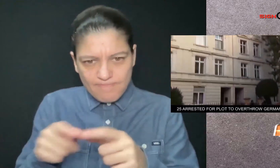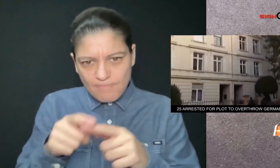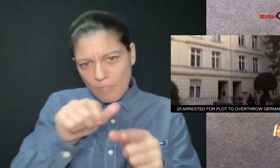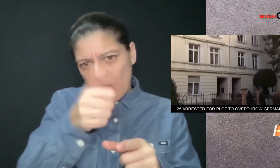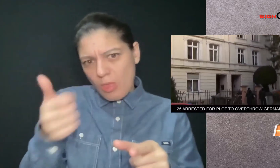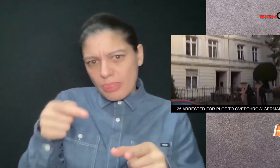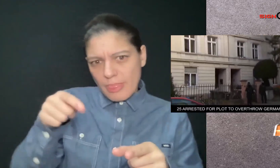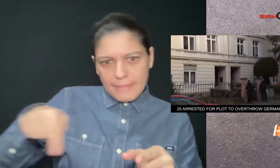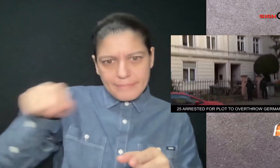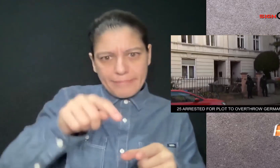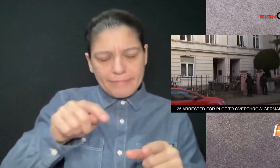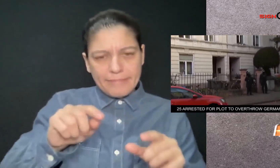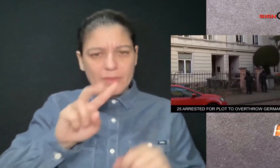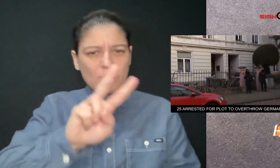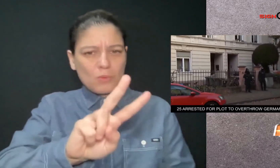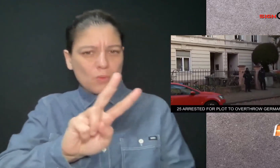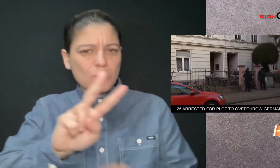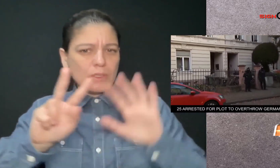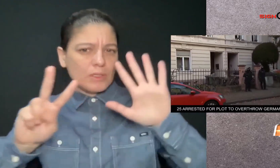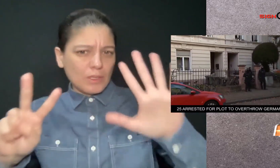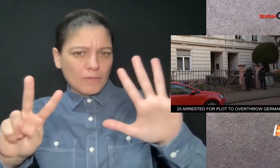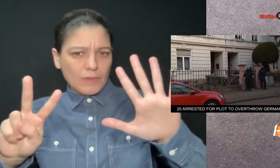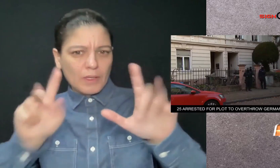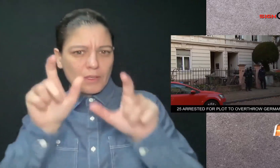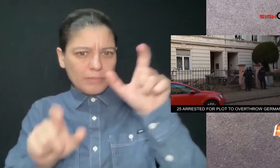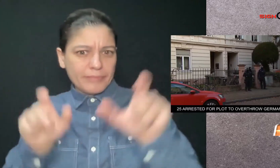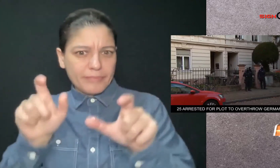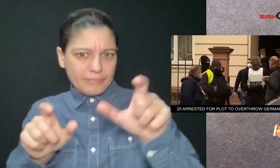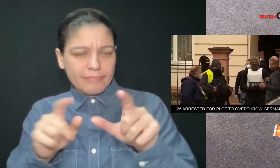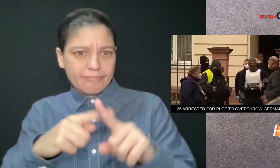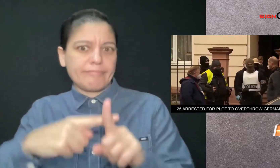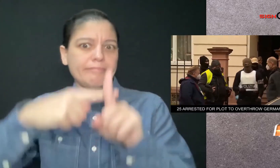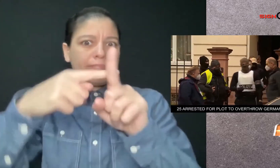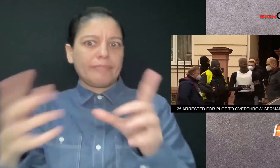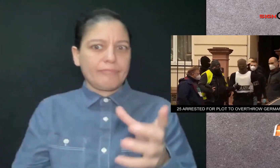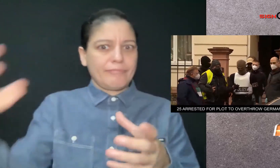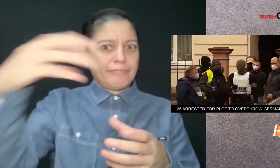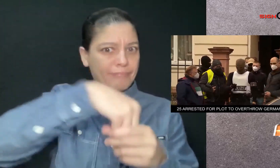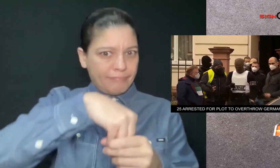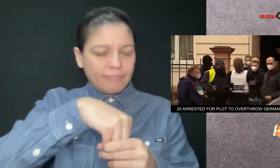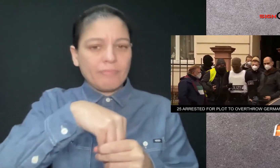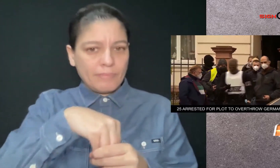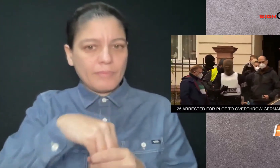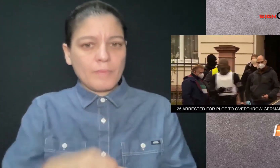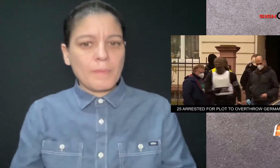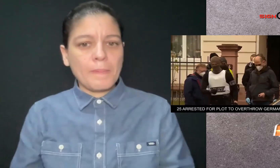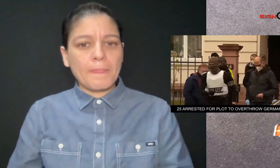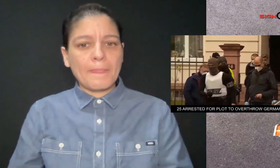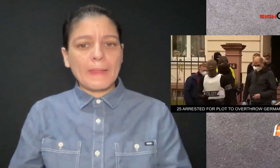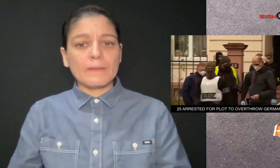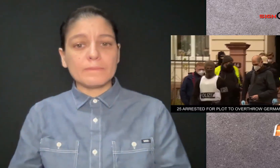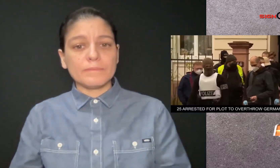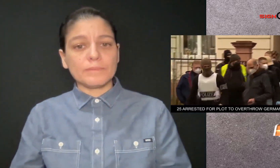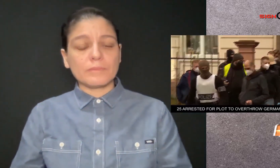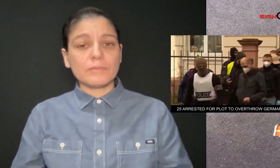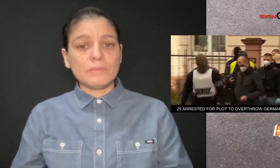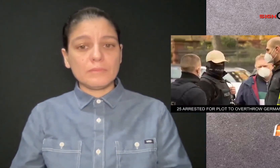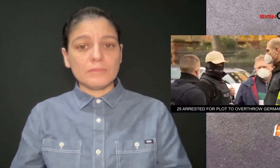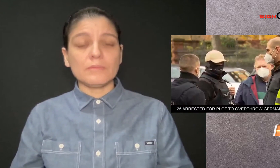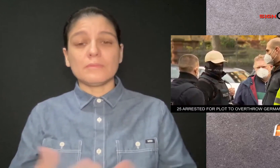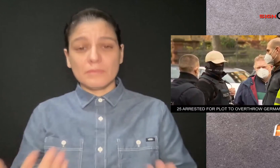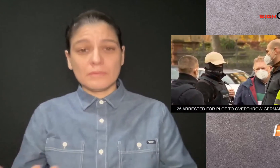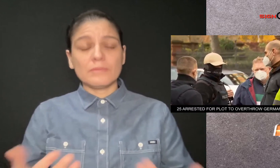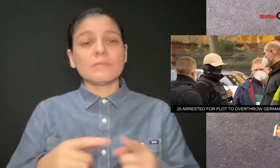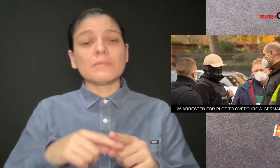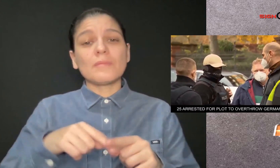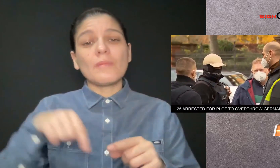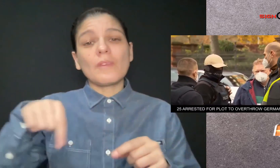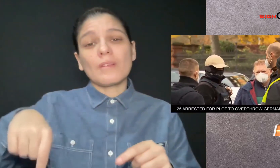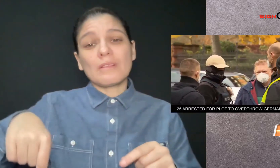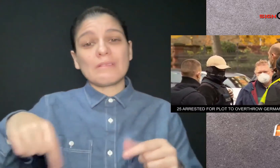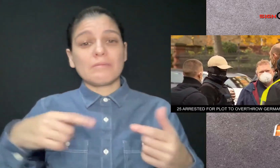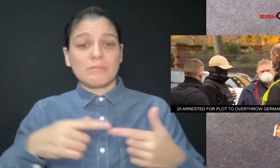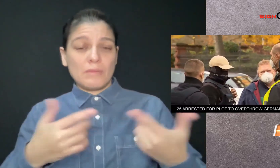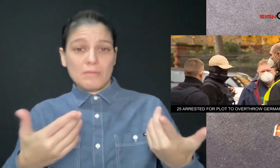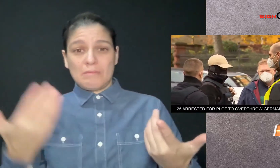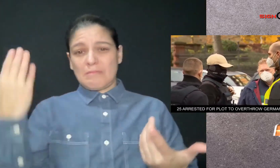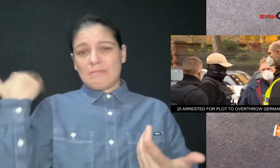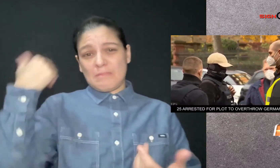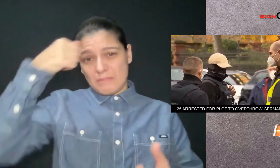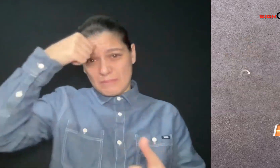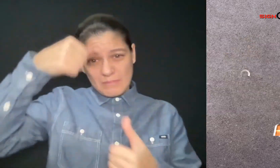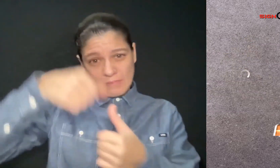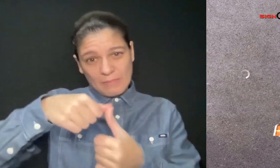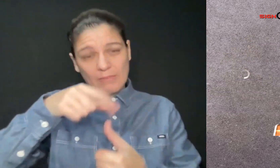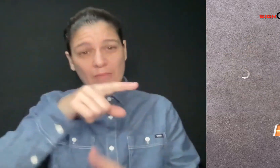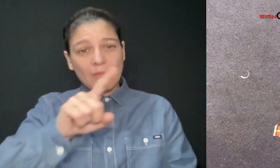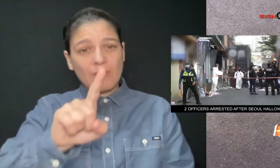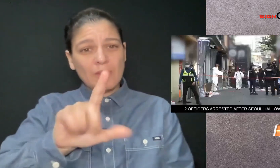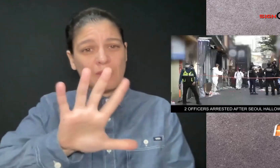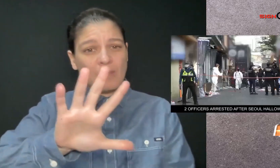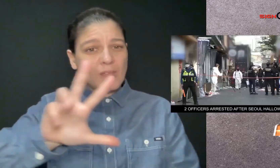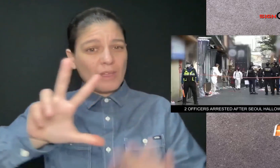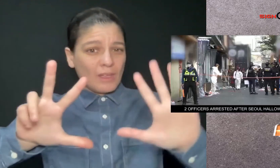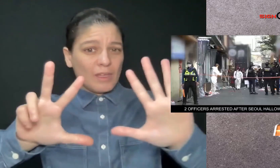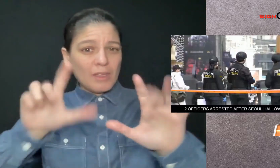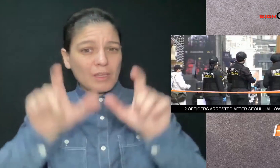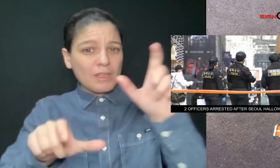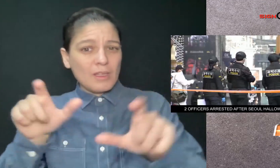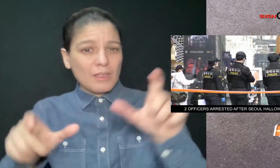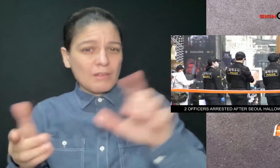directed against 27 more suspects